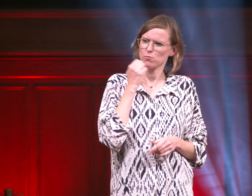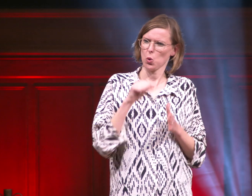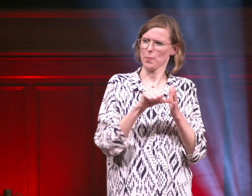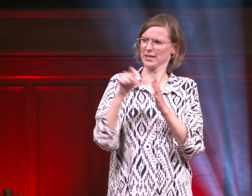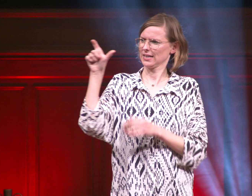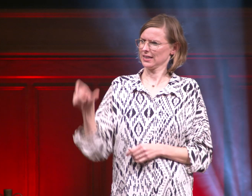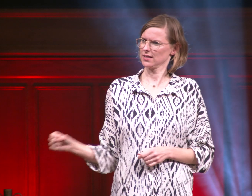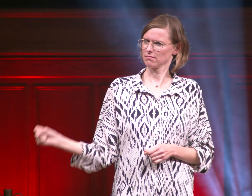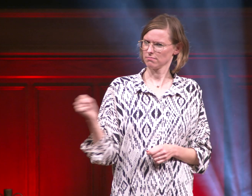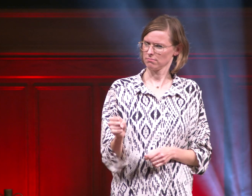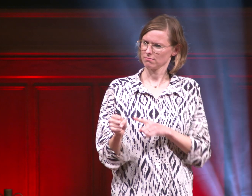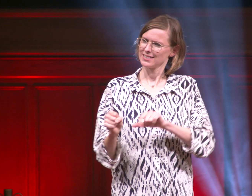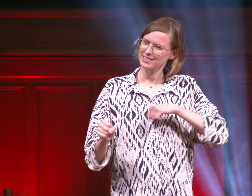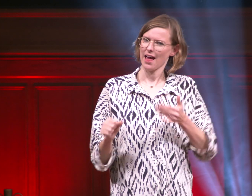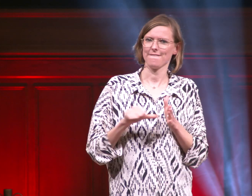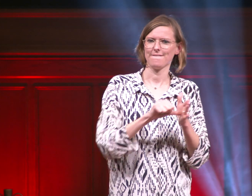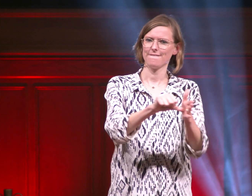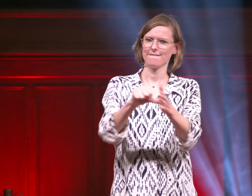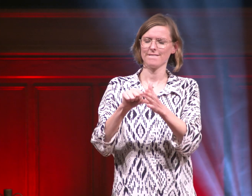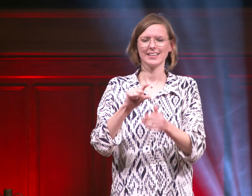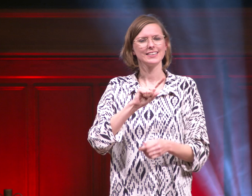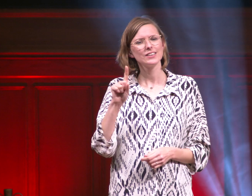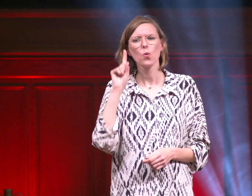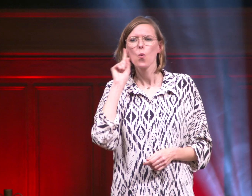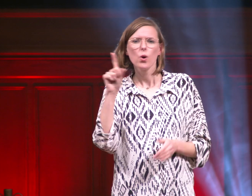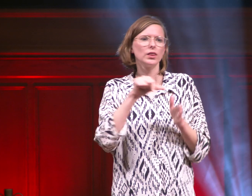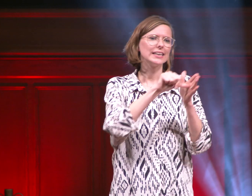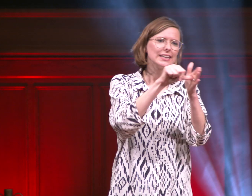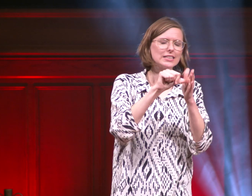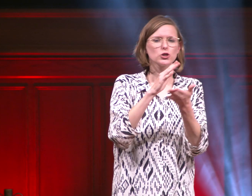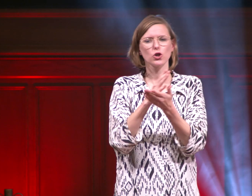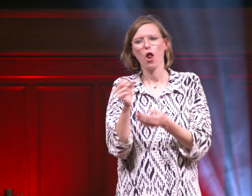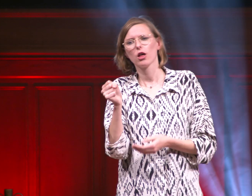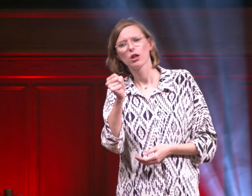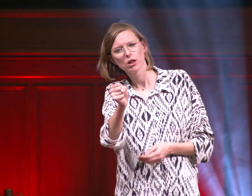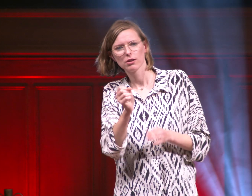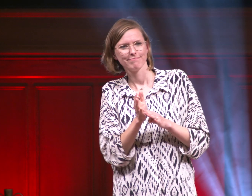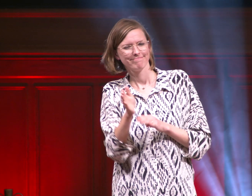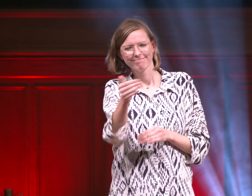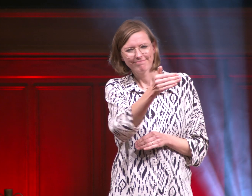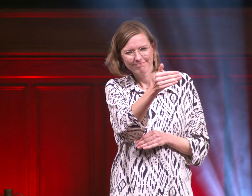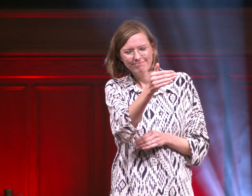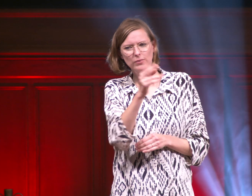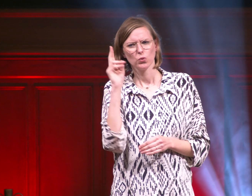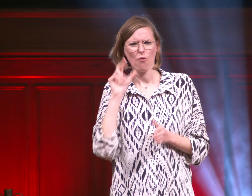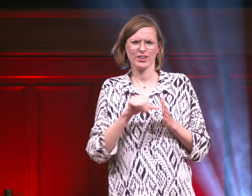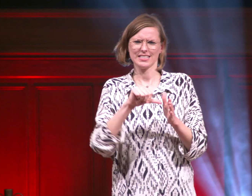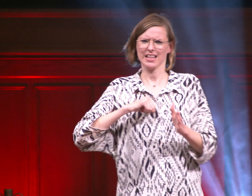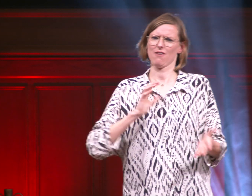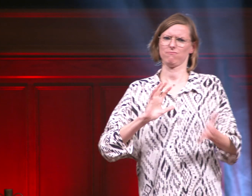We have decided to use museum guides who are deaf people themselves, so not hearing guides with an interpreter.